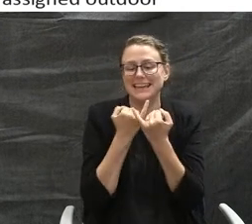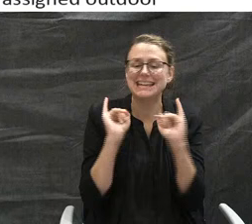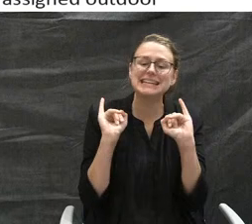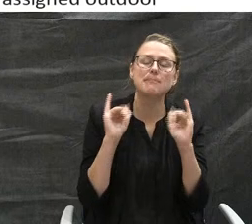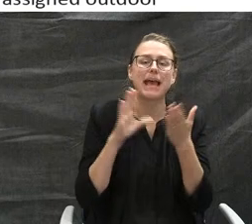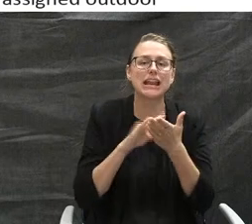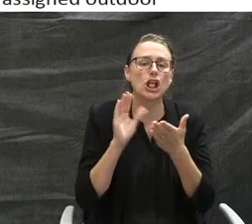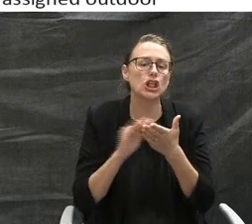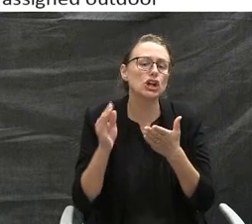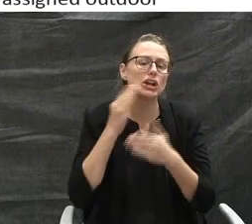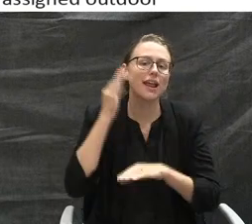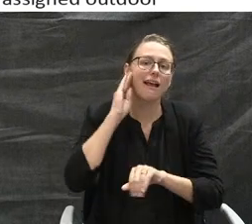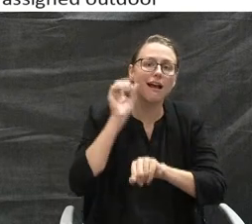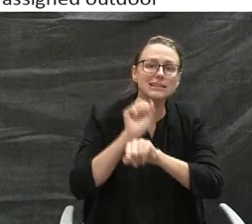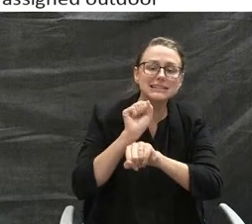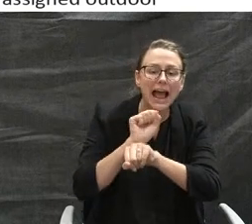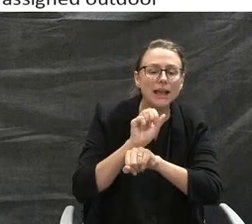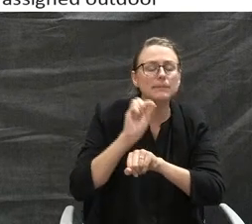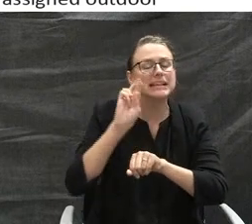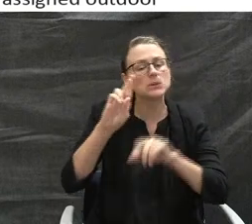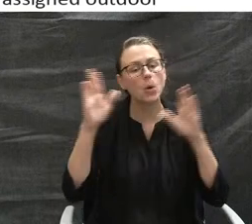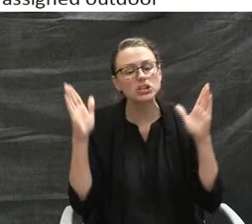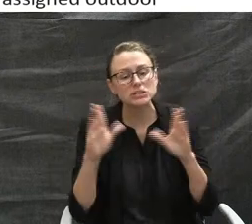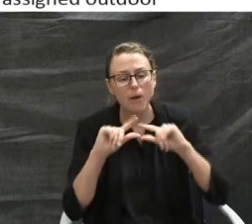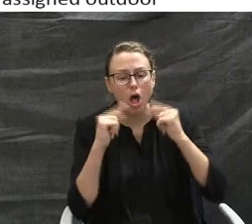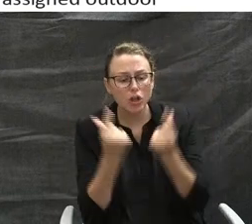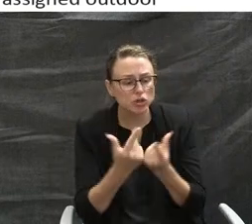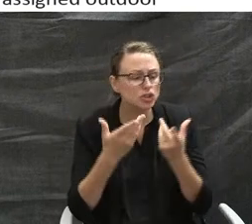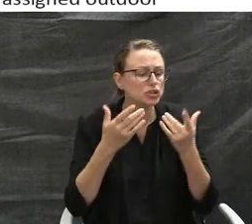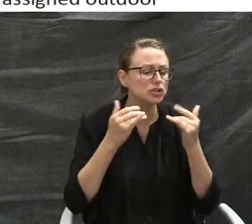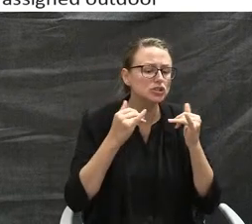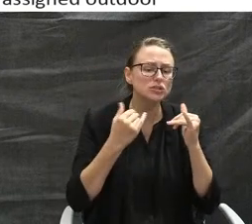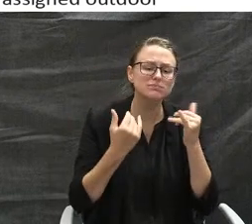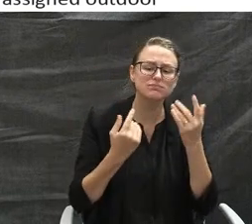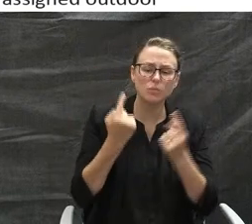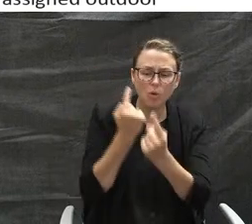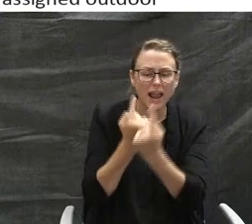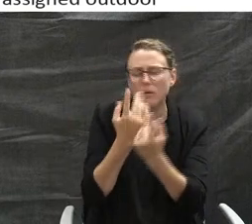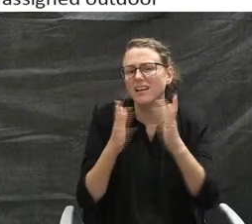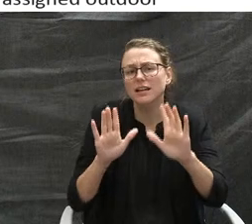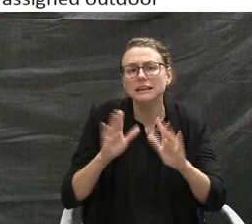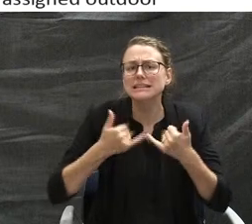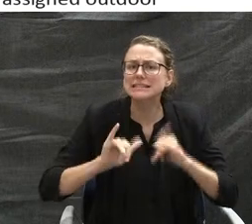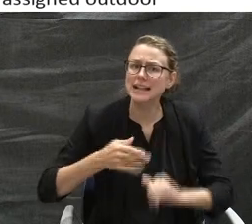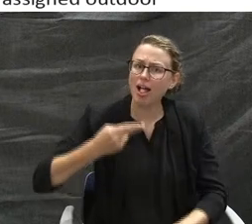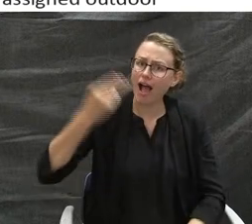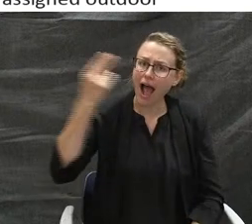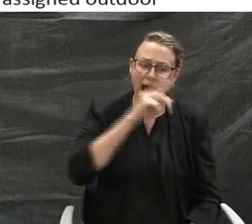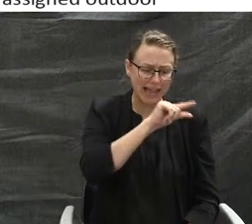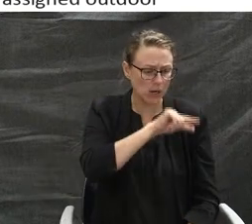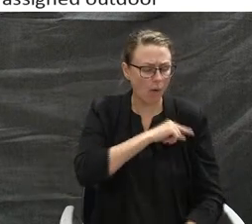learning assignments and small groups and individual instructions, so it'll be high quality day at home.